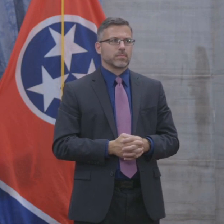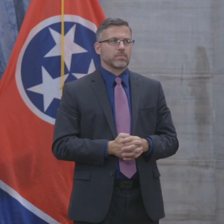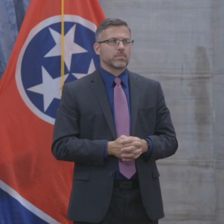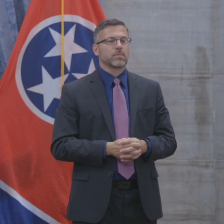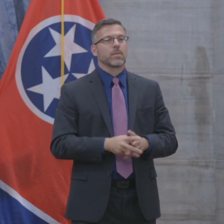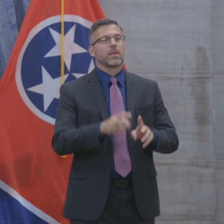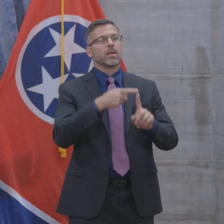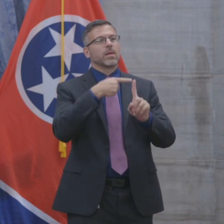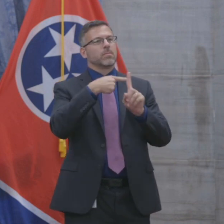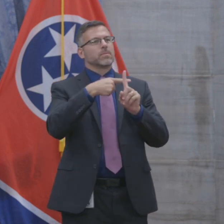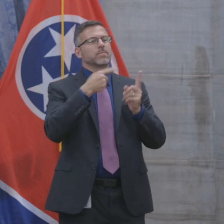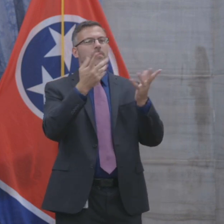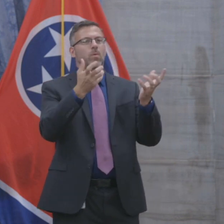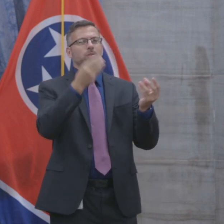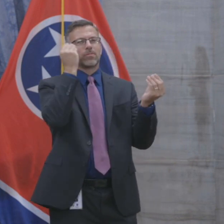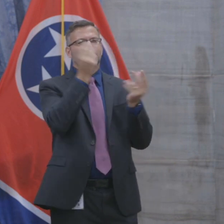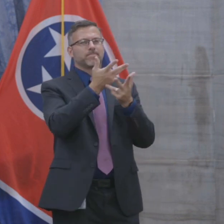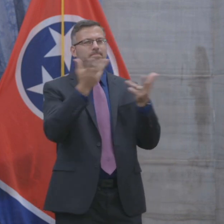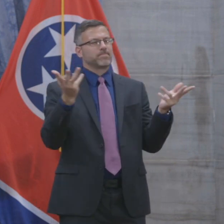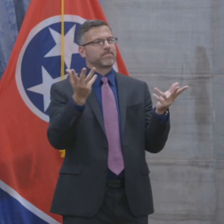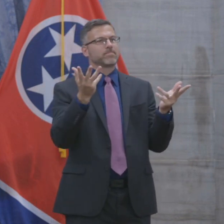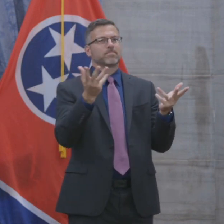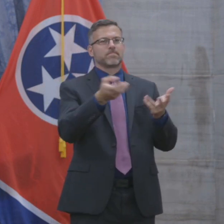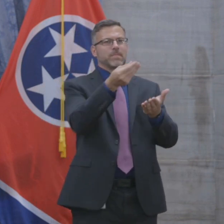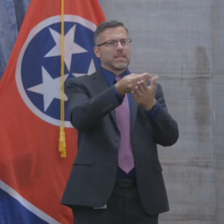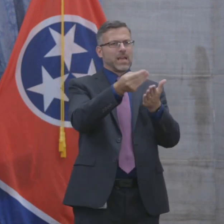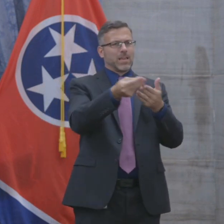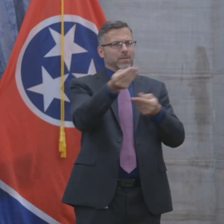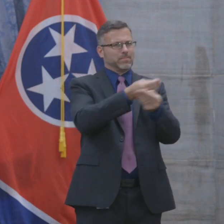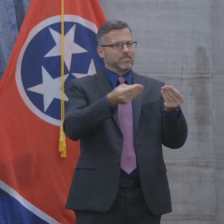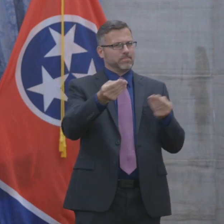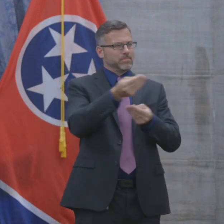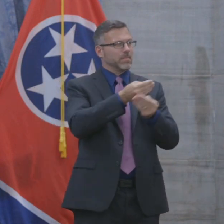for where our state is headed. All the more reason to remain